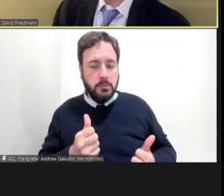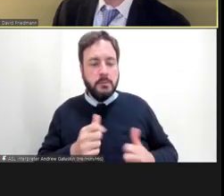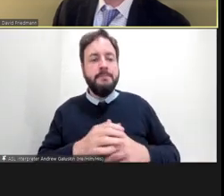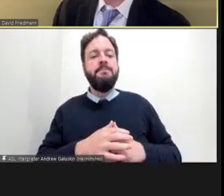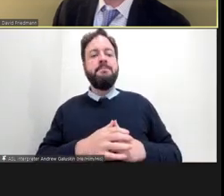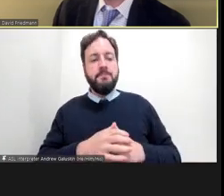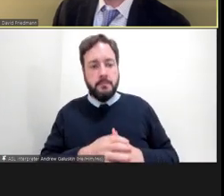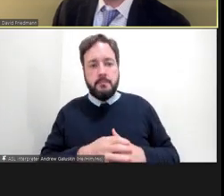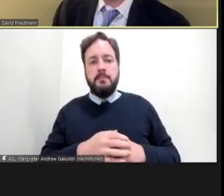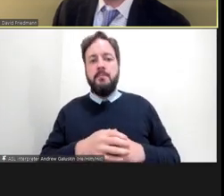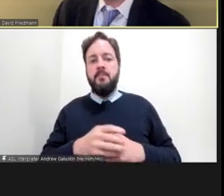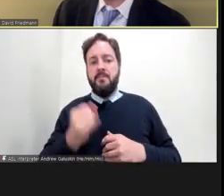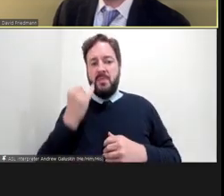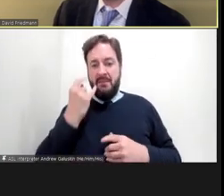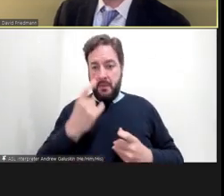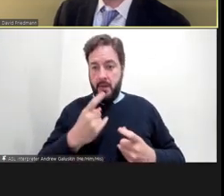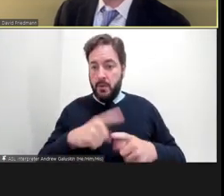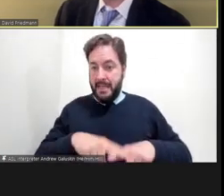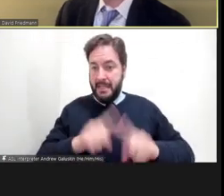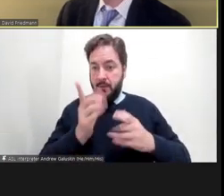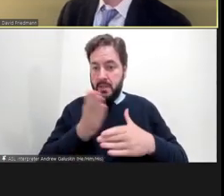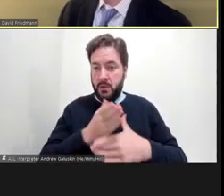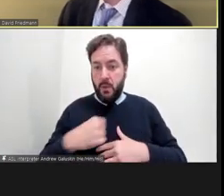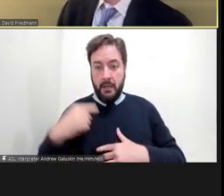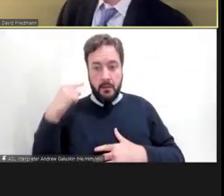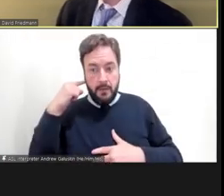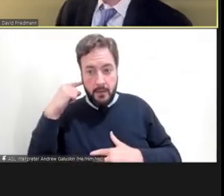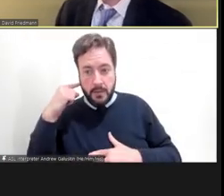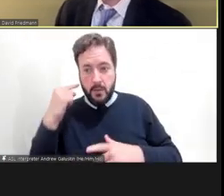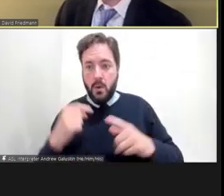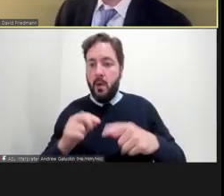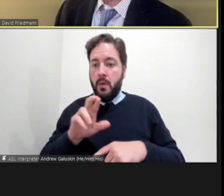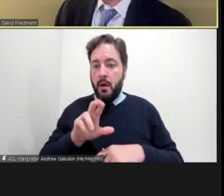Is there a difference in the hearing between the two ears. When you look at large studies